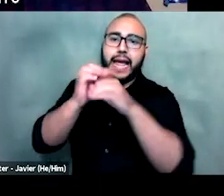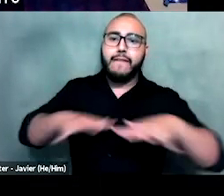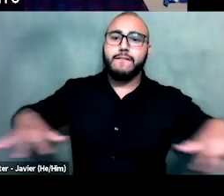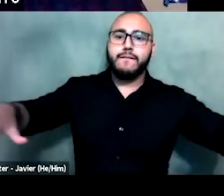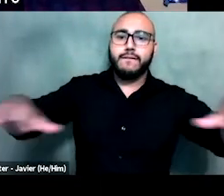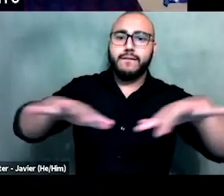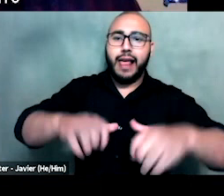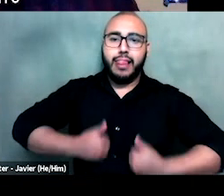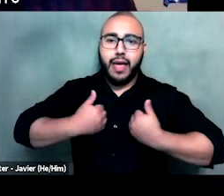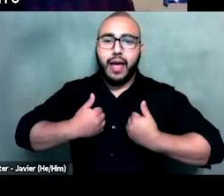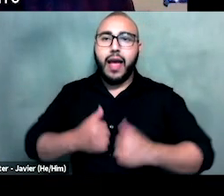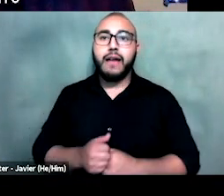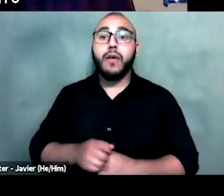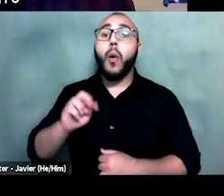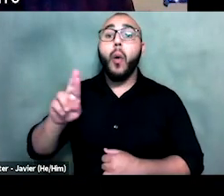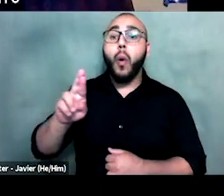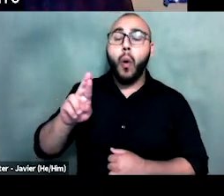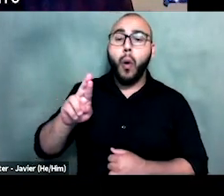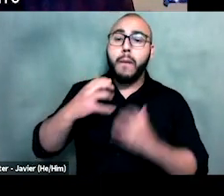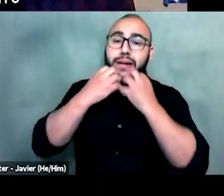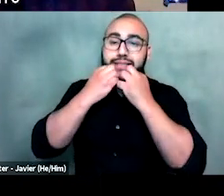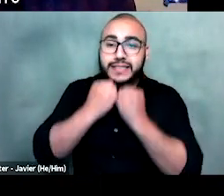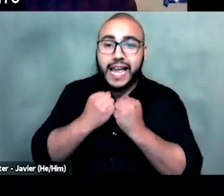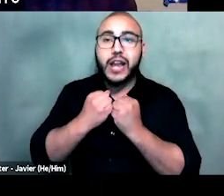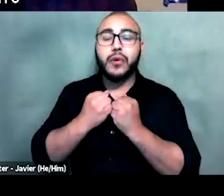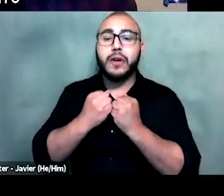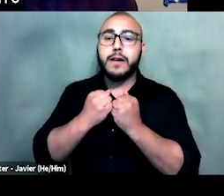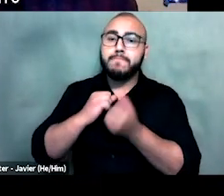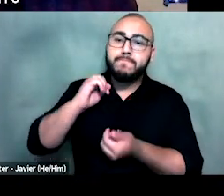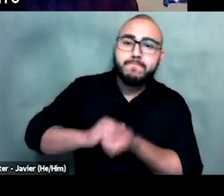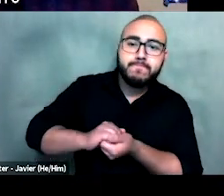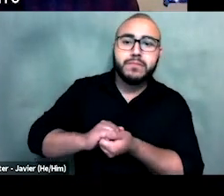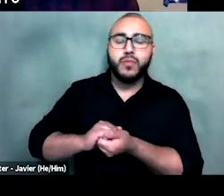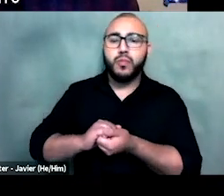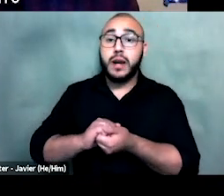developed a certain sacred covenant with a particular plant, or a number of plants like